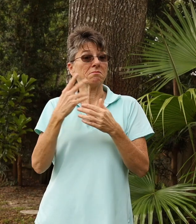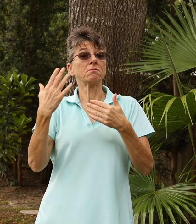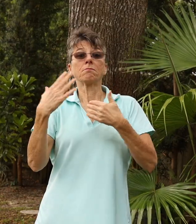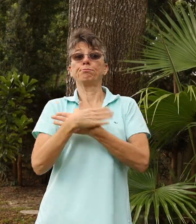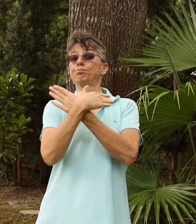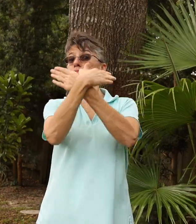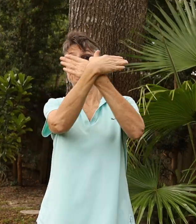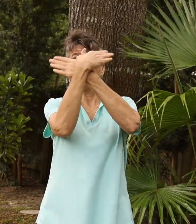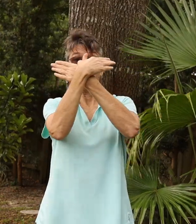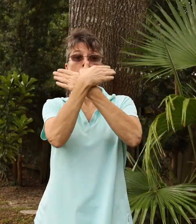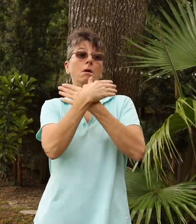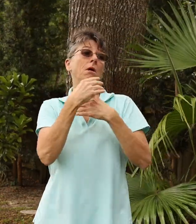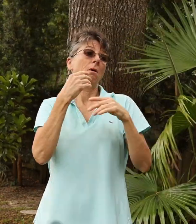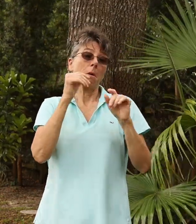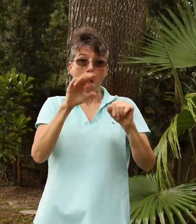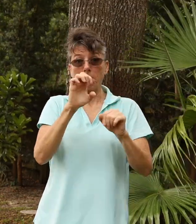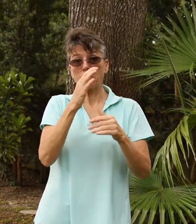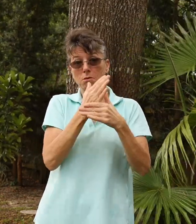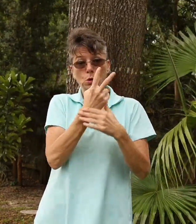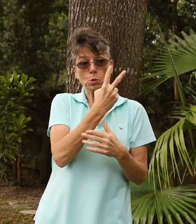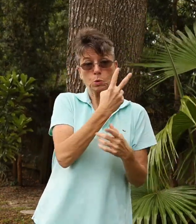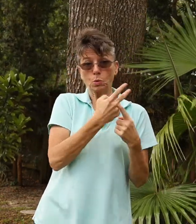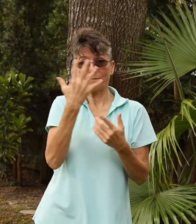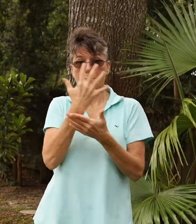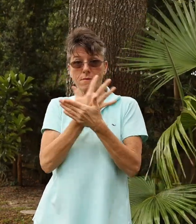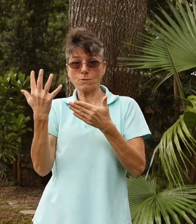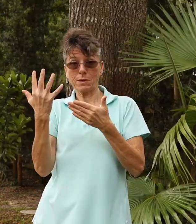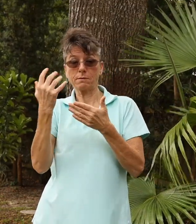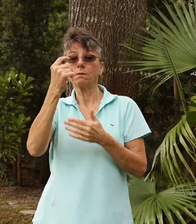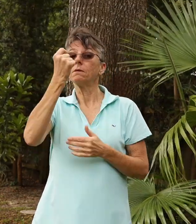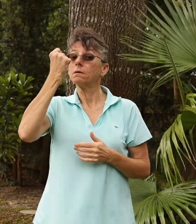It takes approximately 2-5 weeks as a butterfly.